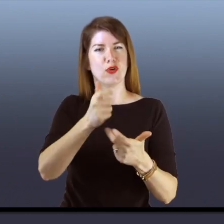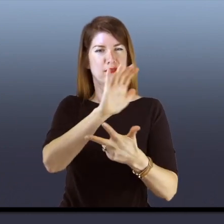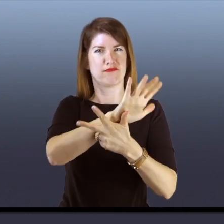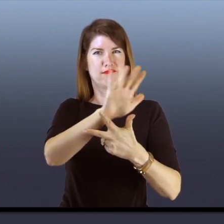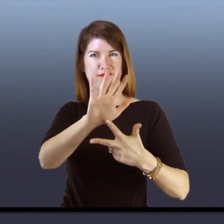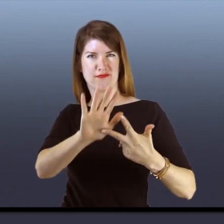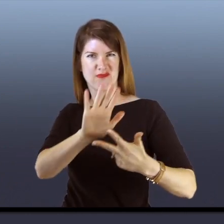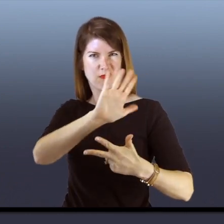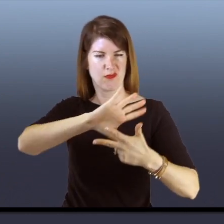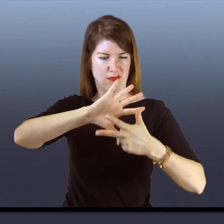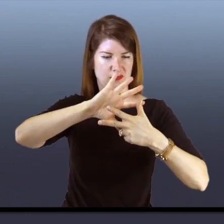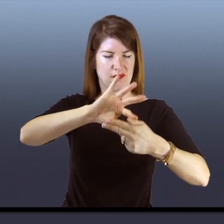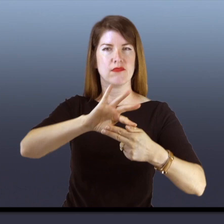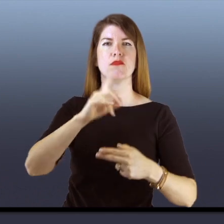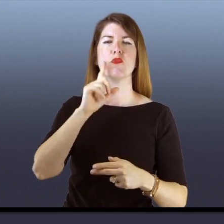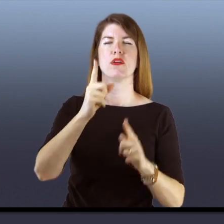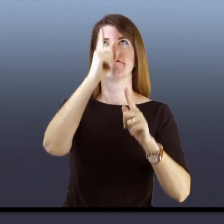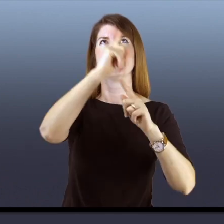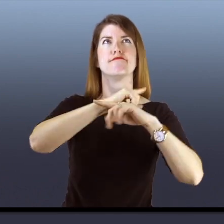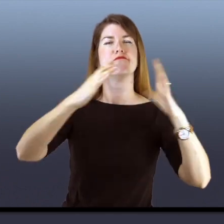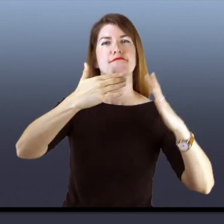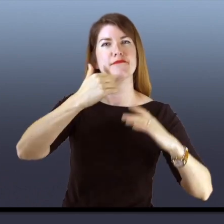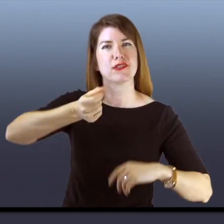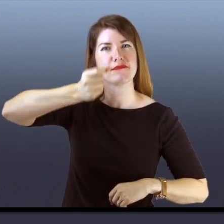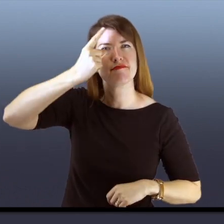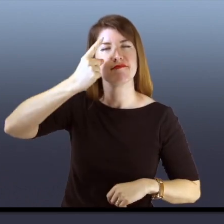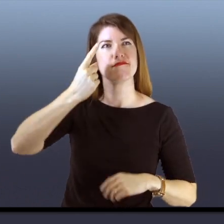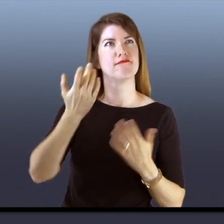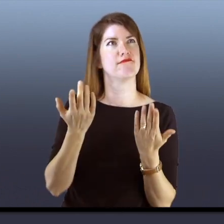two, and three so that you get a better understanding of all of the facts,